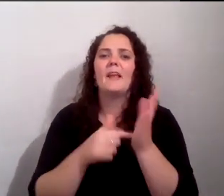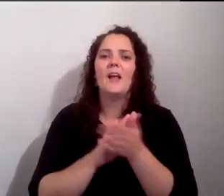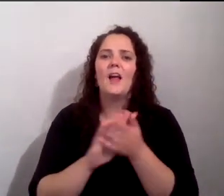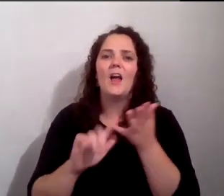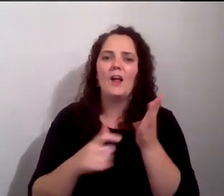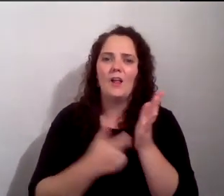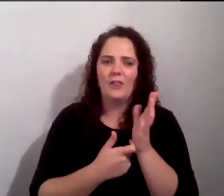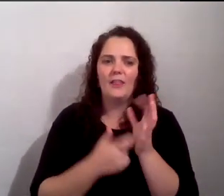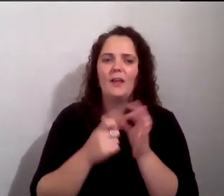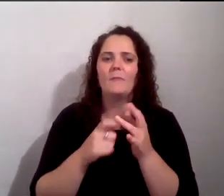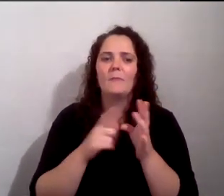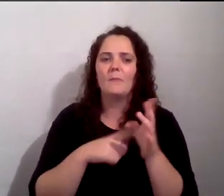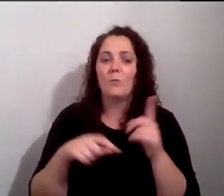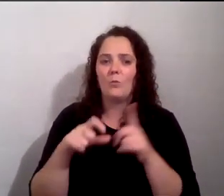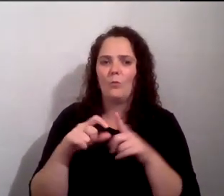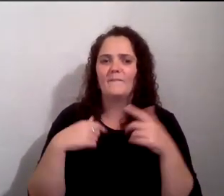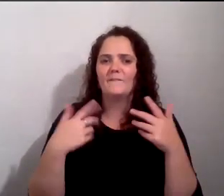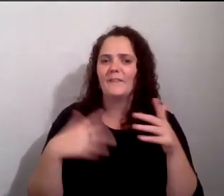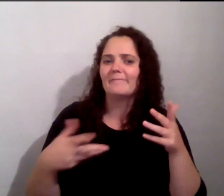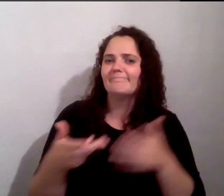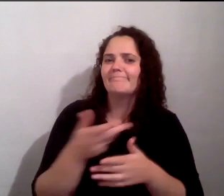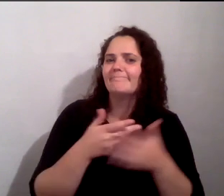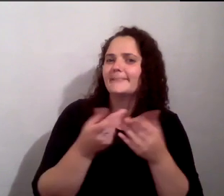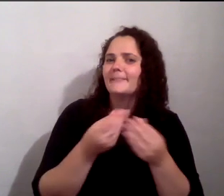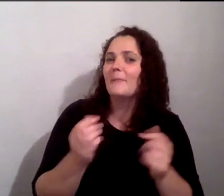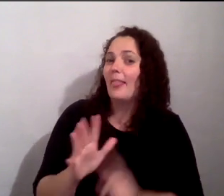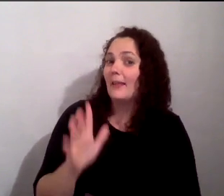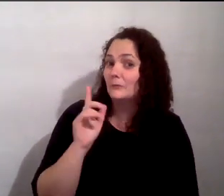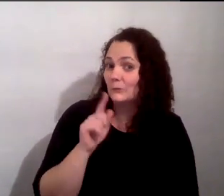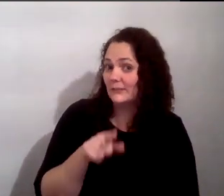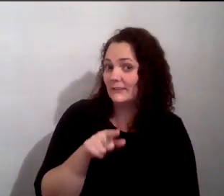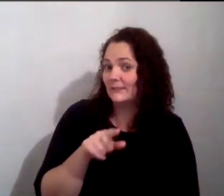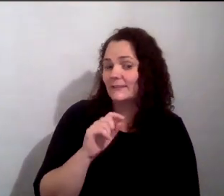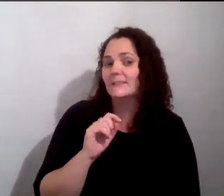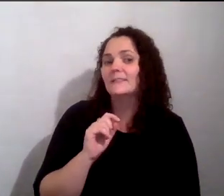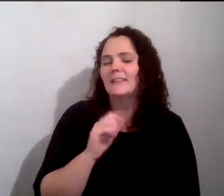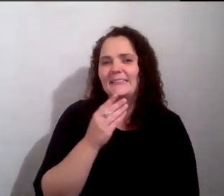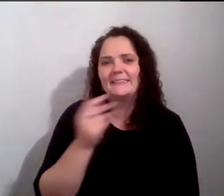ideas about the unconscious, you know, the life of the psyche,